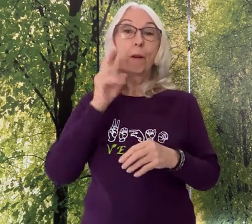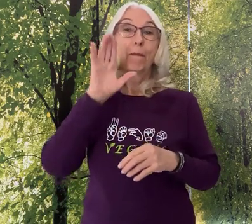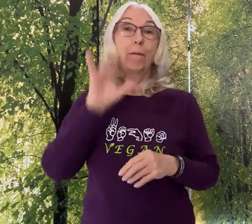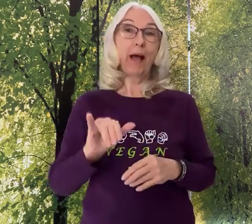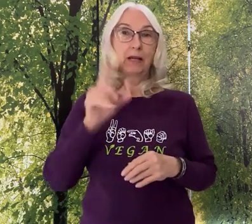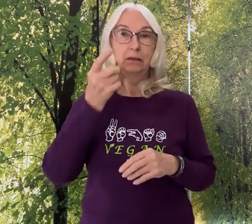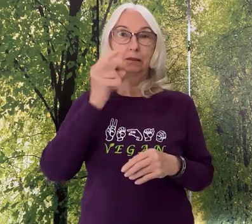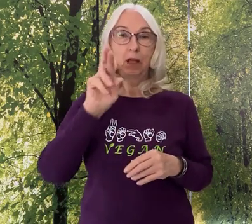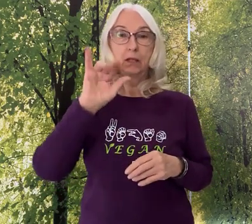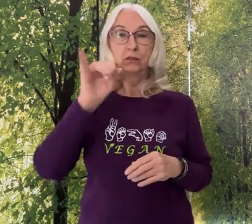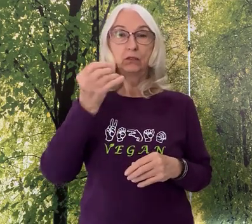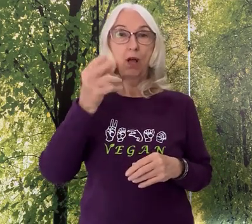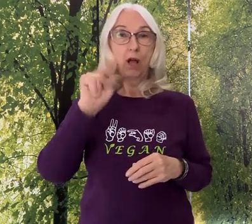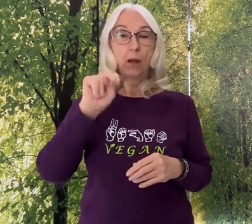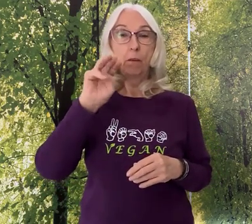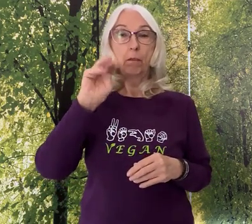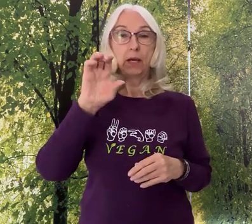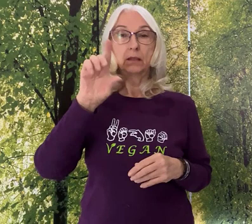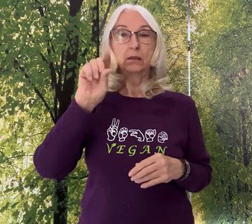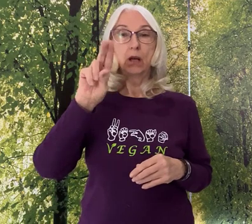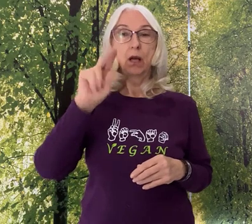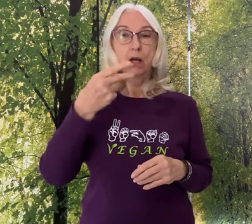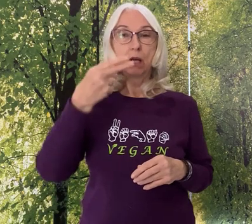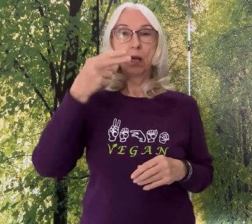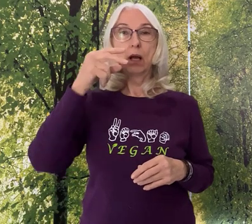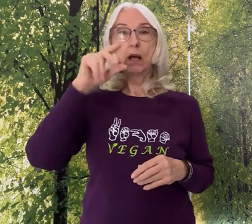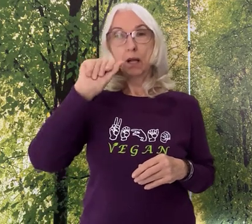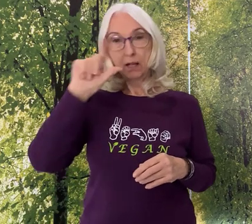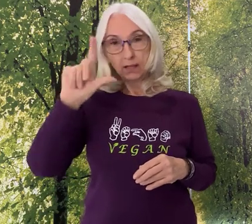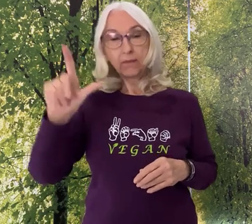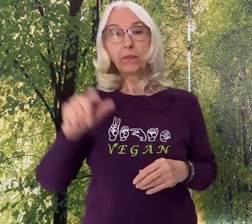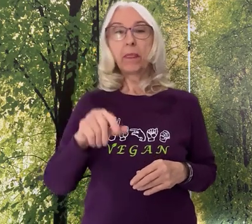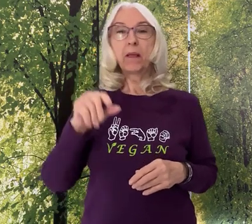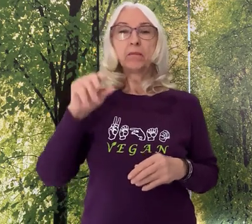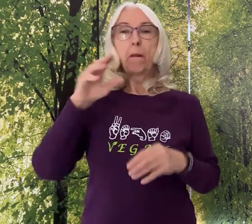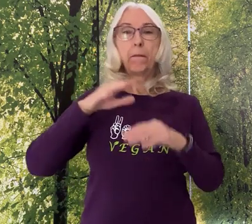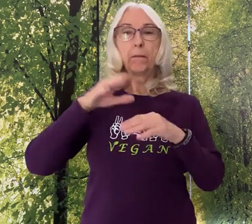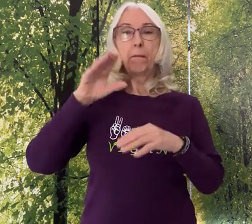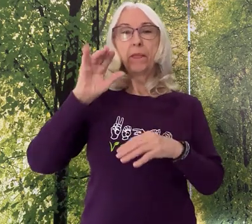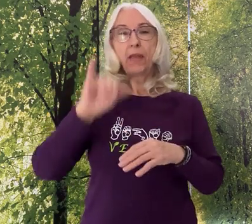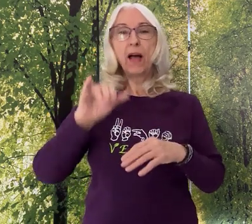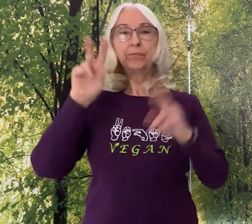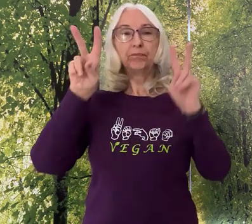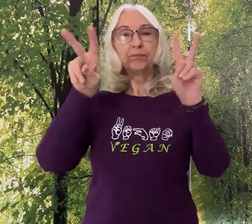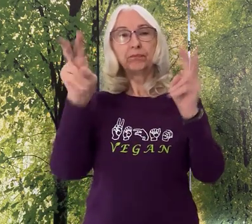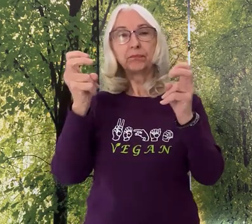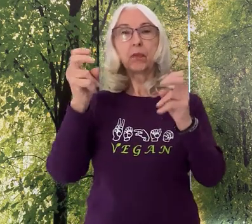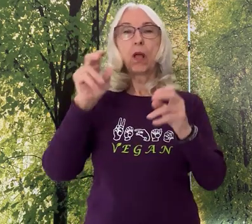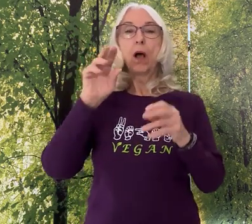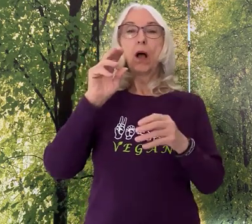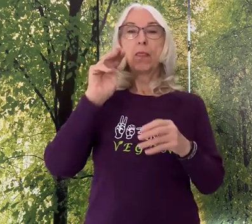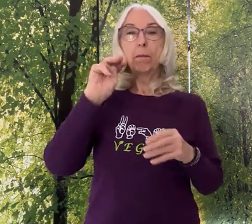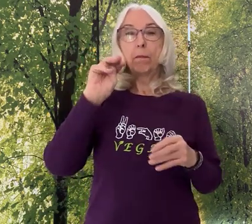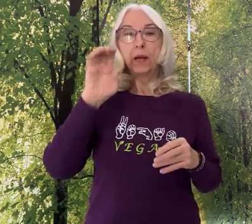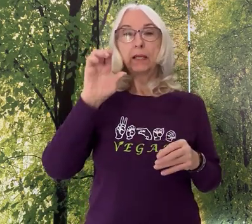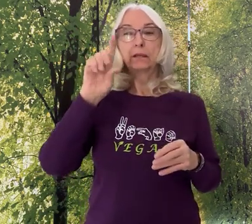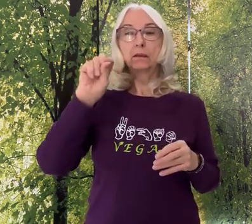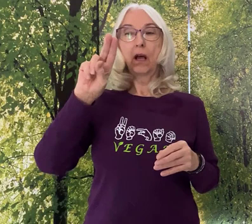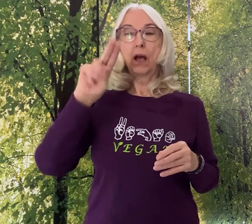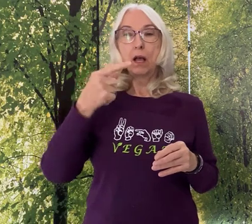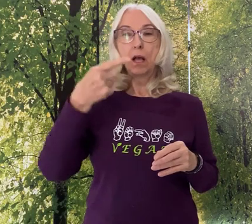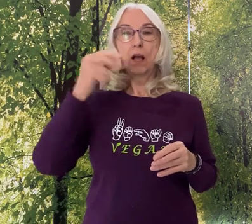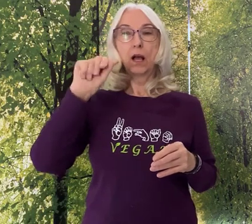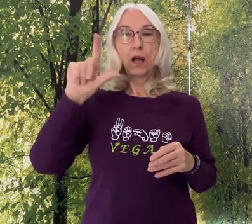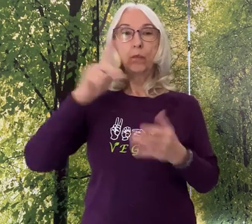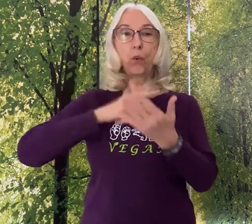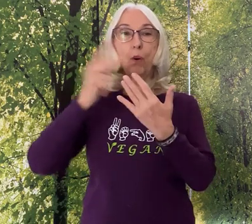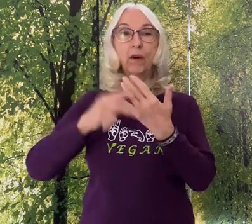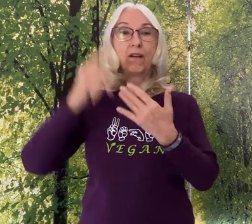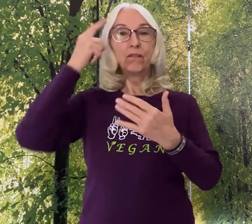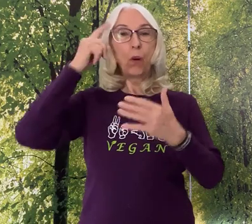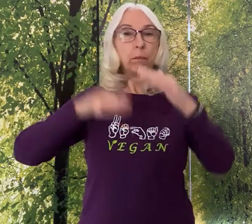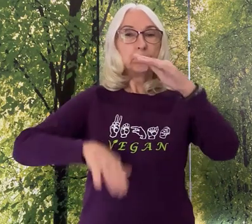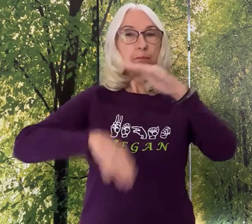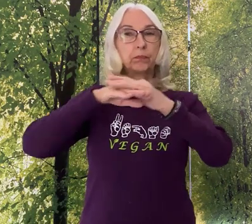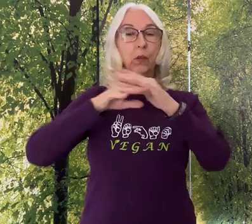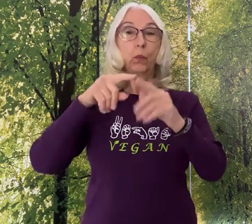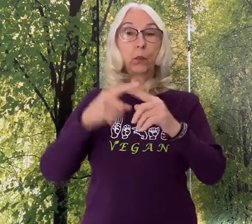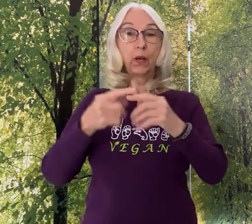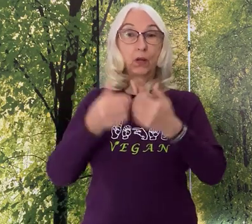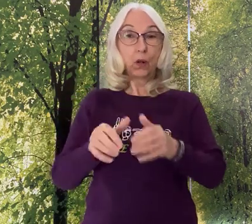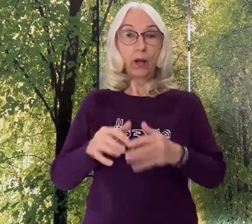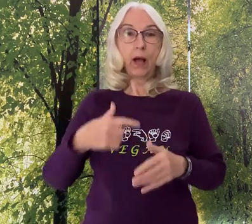by Dr. John McDougall called, *The McDougall Program for Maximum Weight Loss."